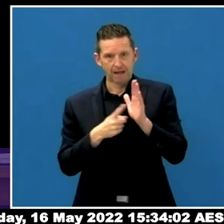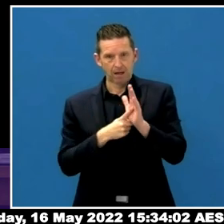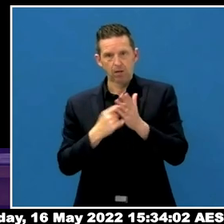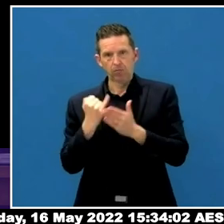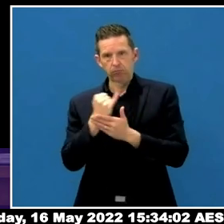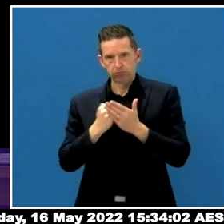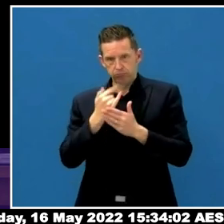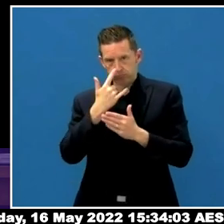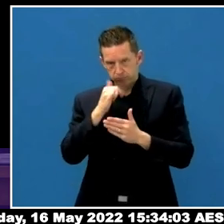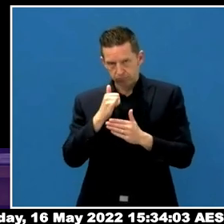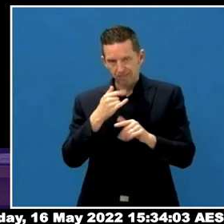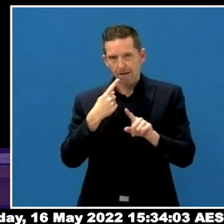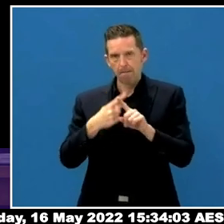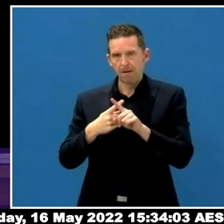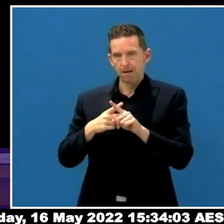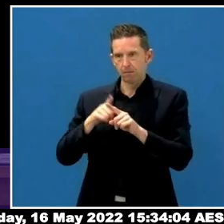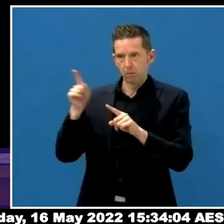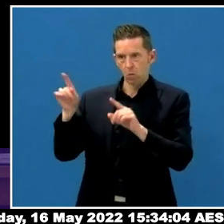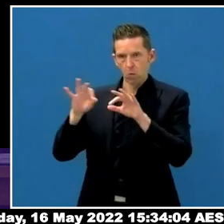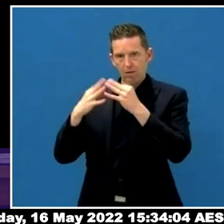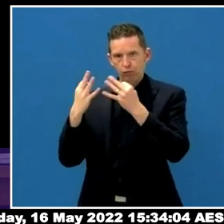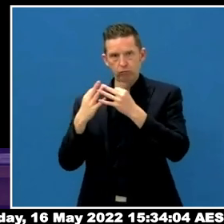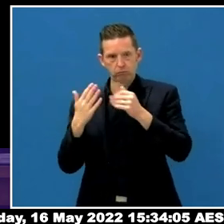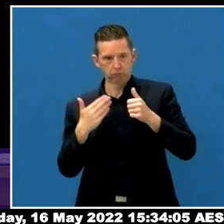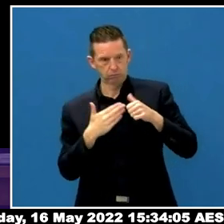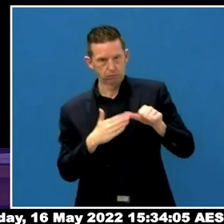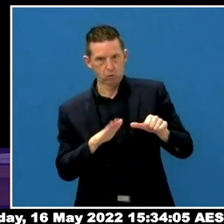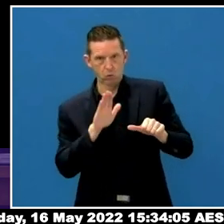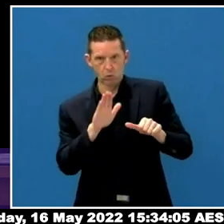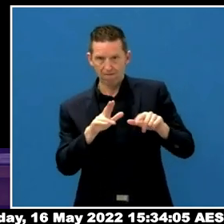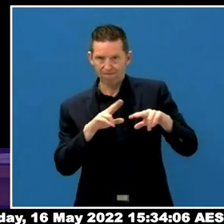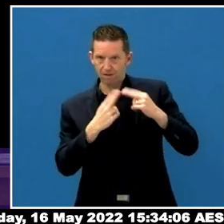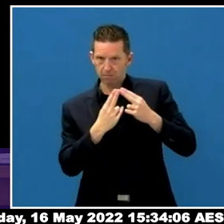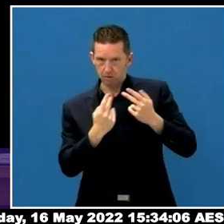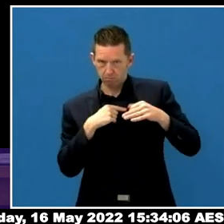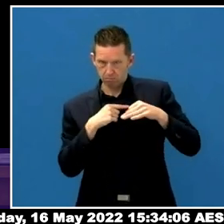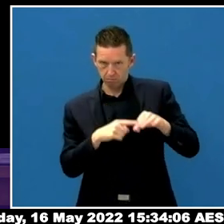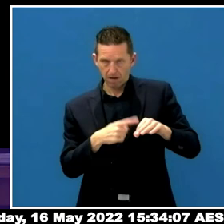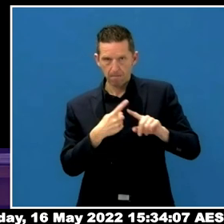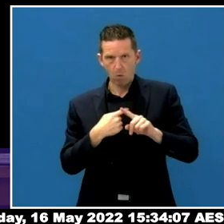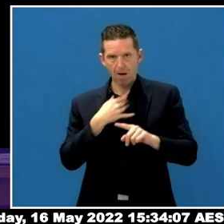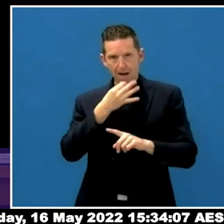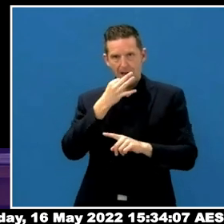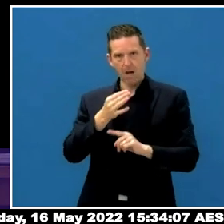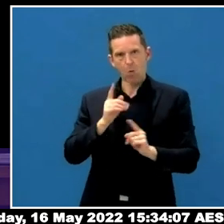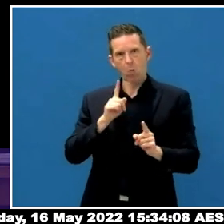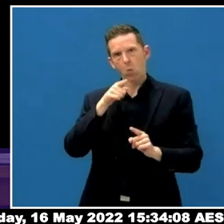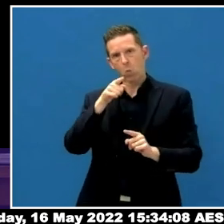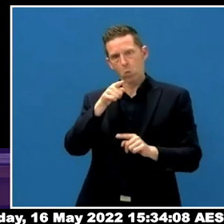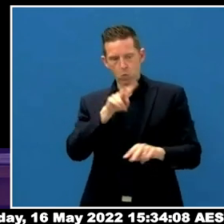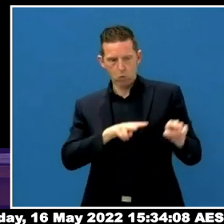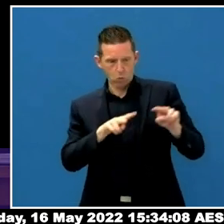family, and also some questions around your observations of the impact on Toby and also impact on yourselves.